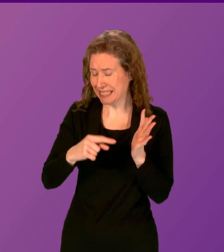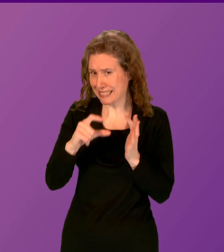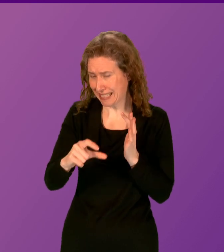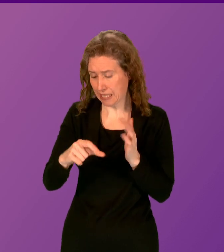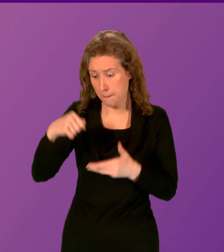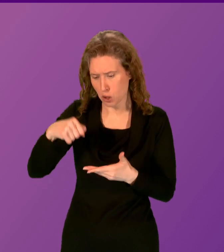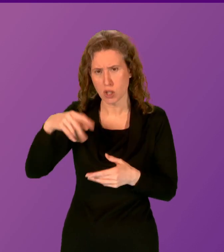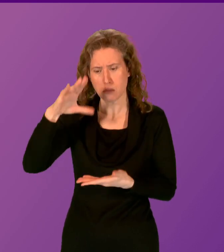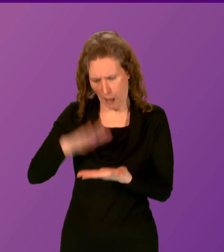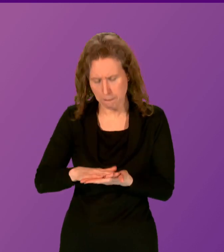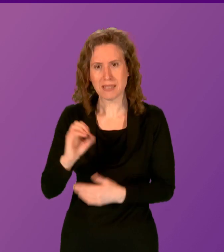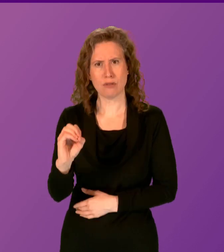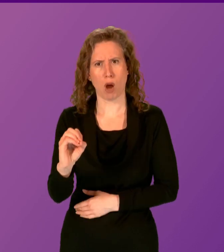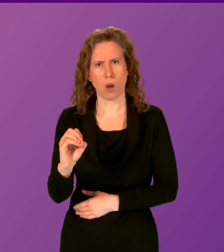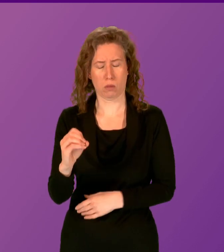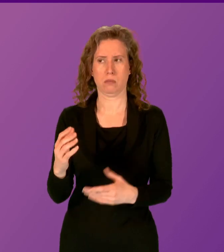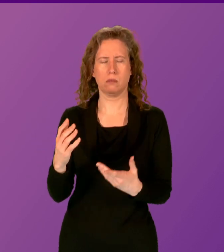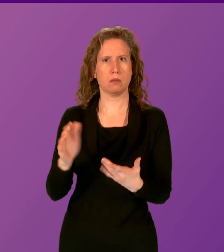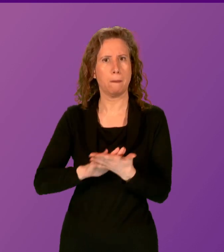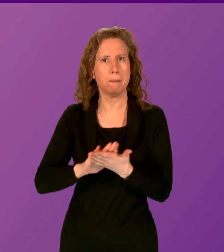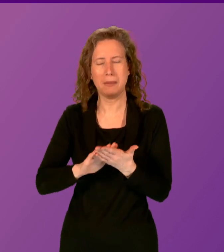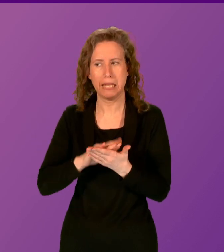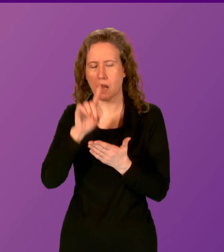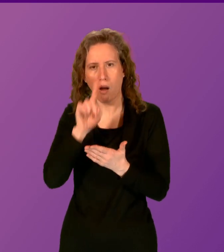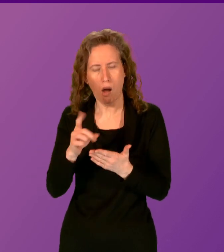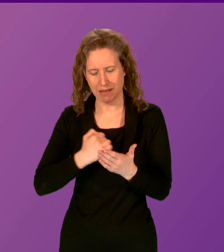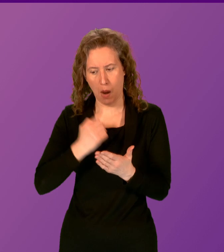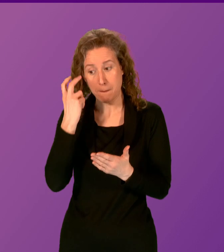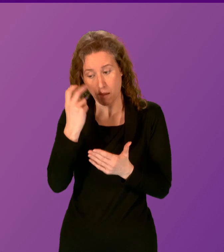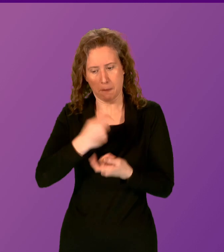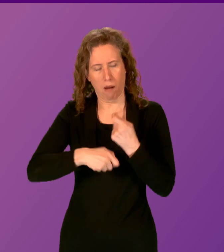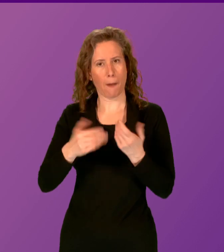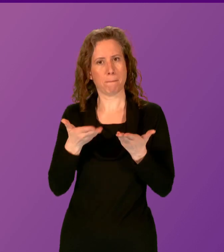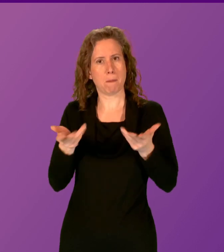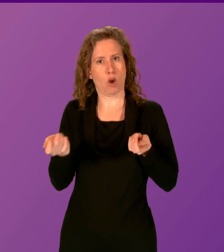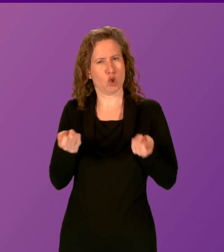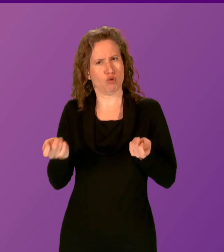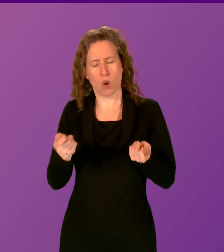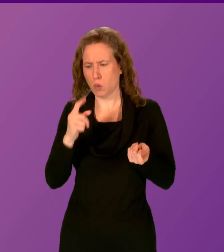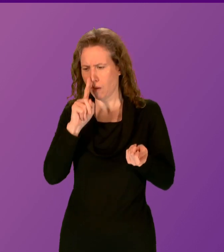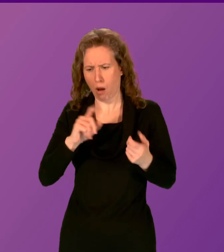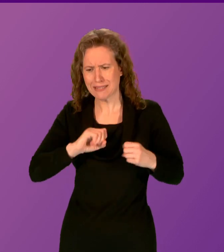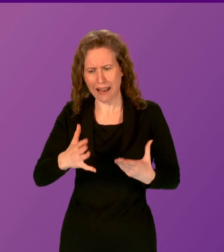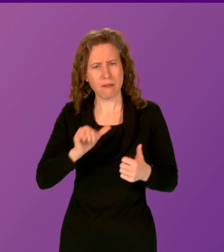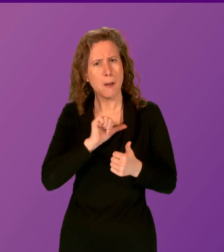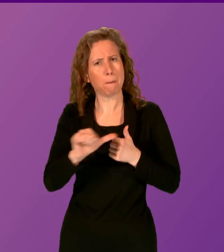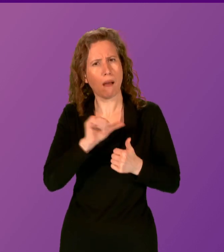That cut will hamper SPT’s ability to take our buses back under public control and deliver a better bus service for all of greater Glasgow.